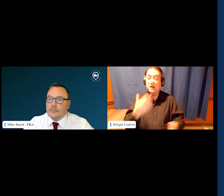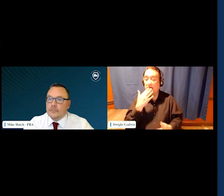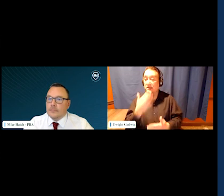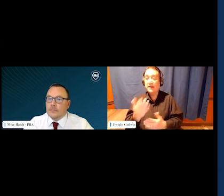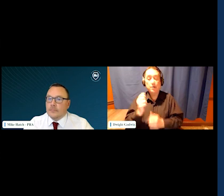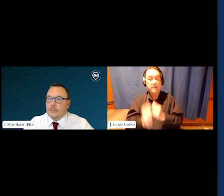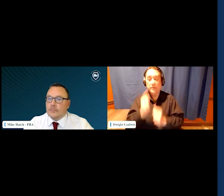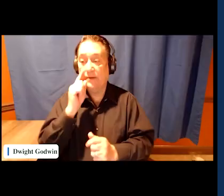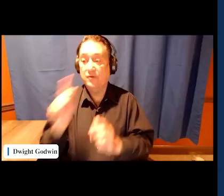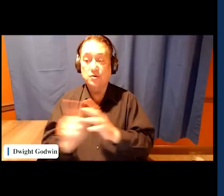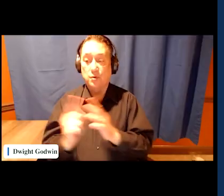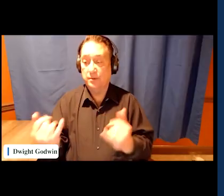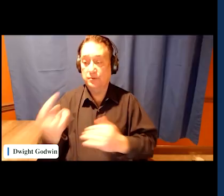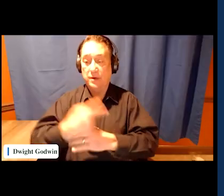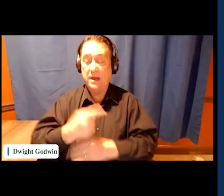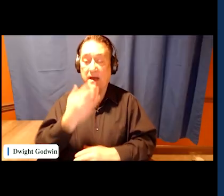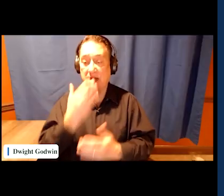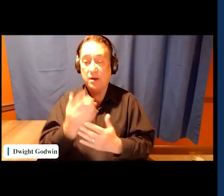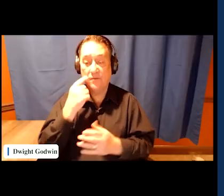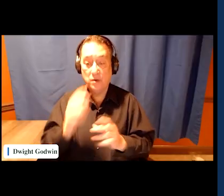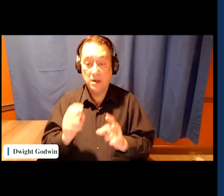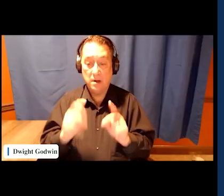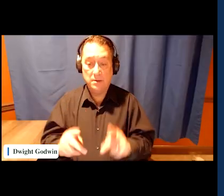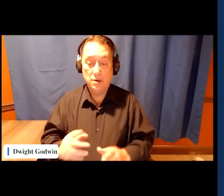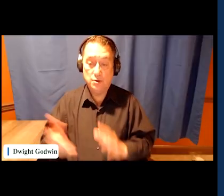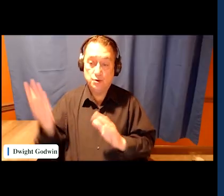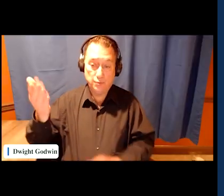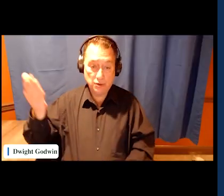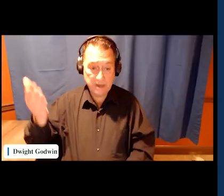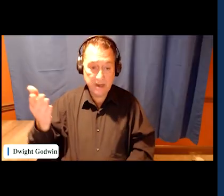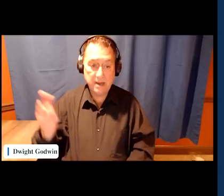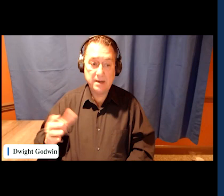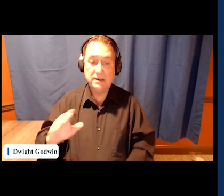and thank you very much for this opportunity to present to you the City of Hartford's efforts